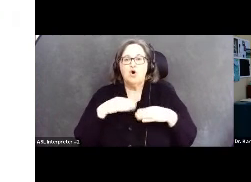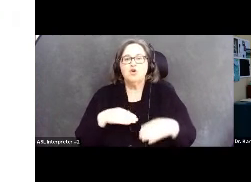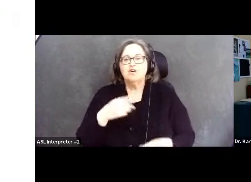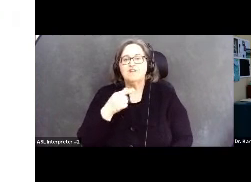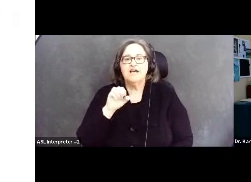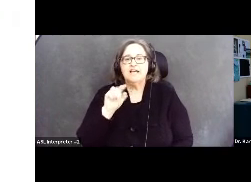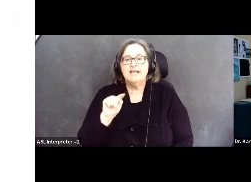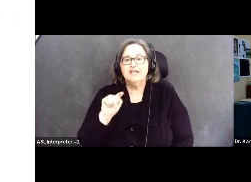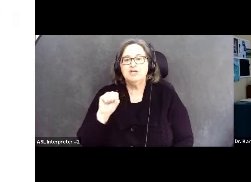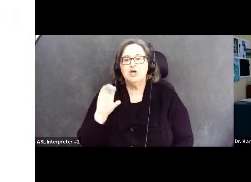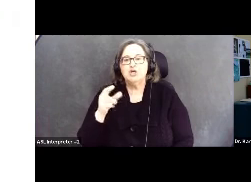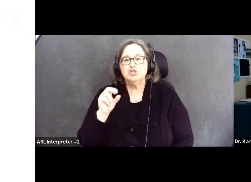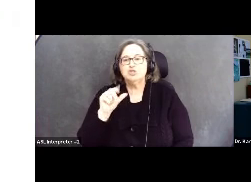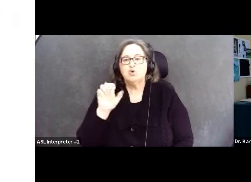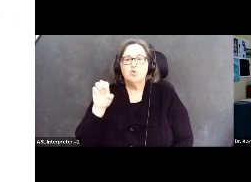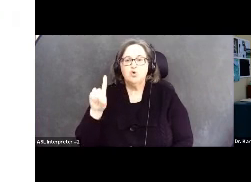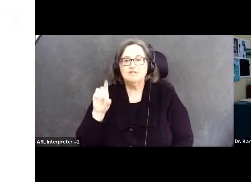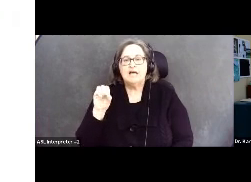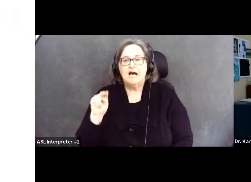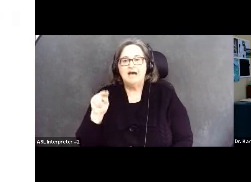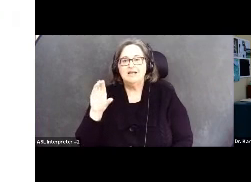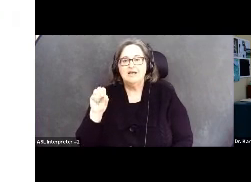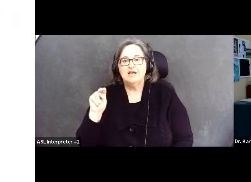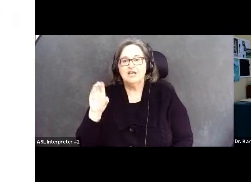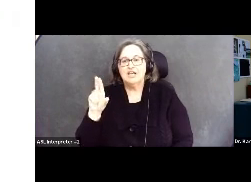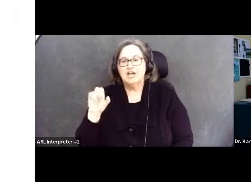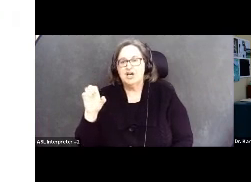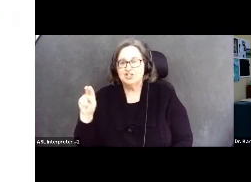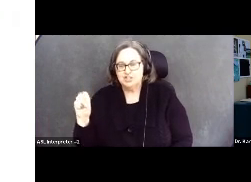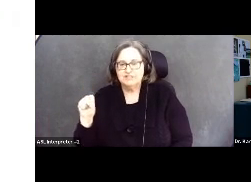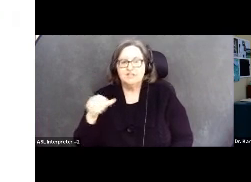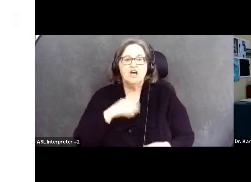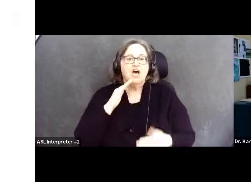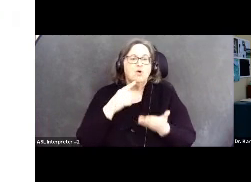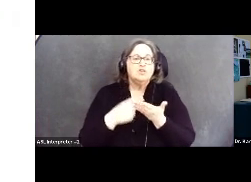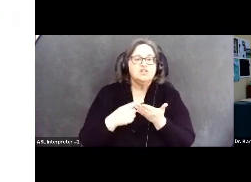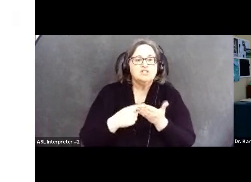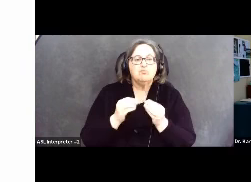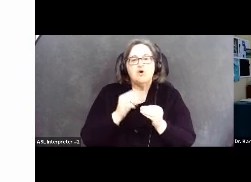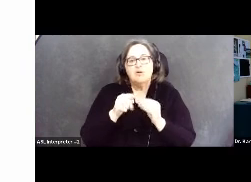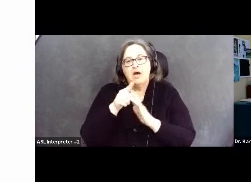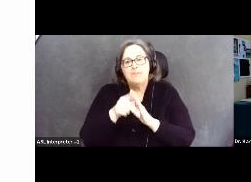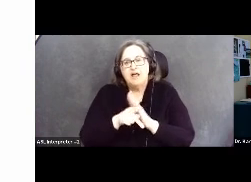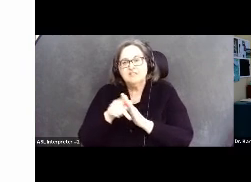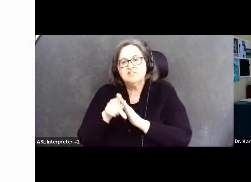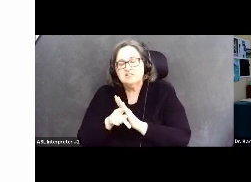So I will be talking a little bit about policies of Return to Learn, and I'll use a couple of